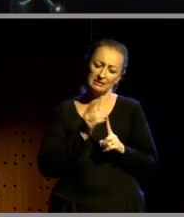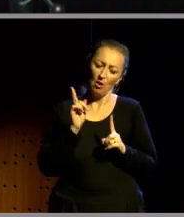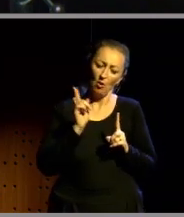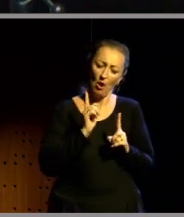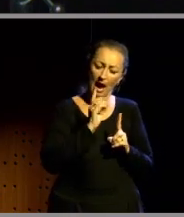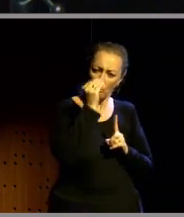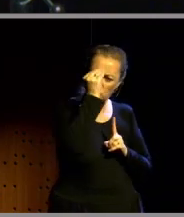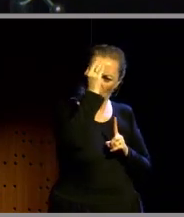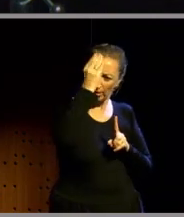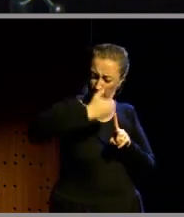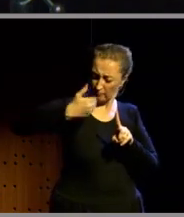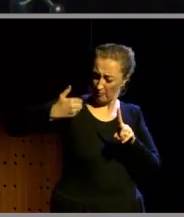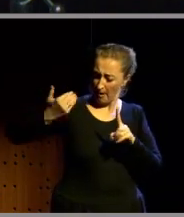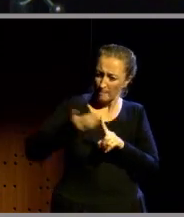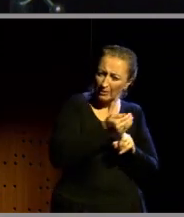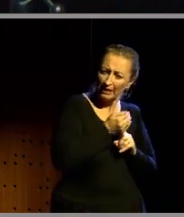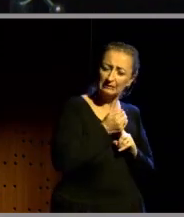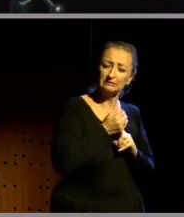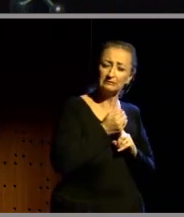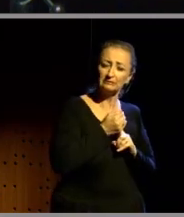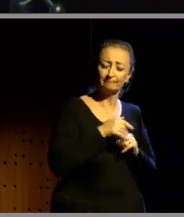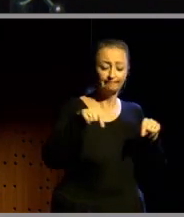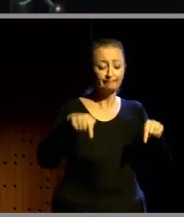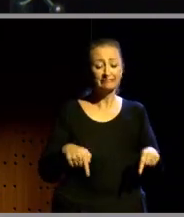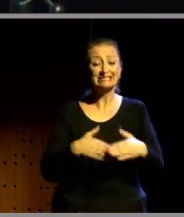It is on this day each year that these awards bring